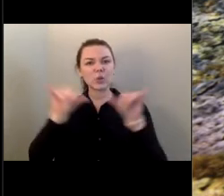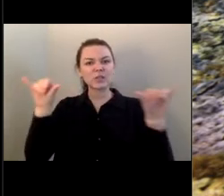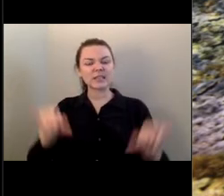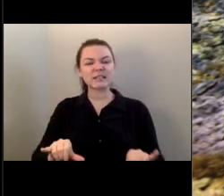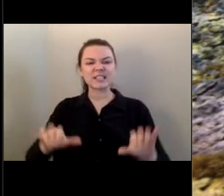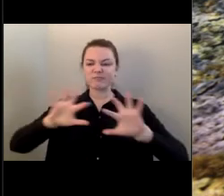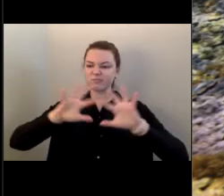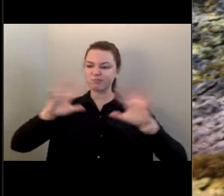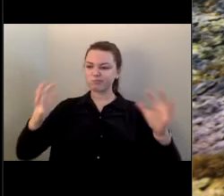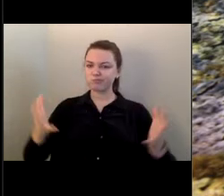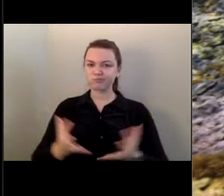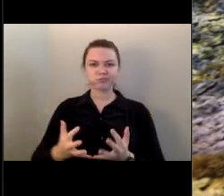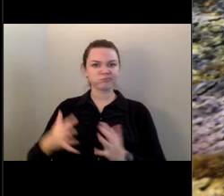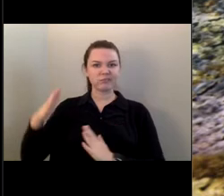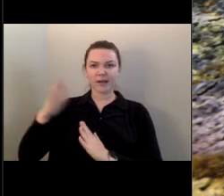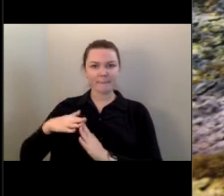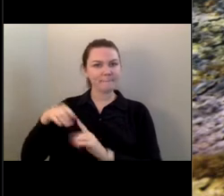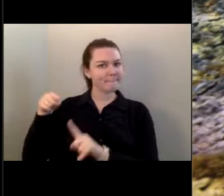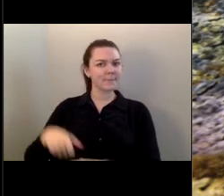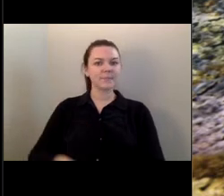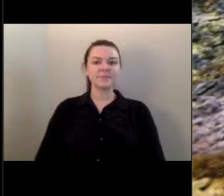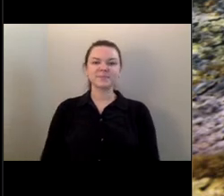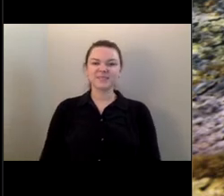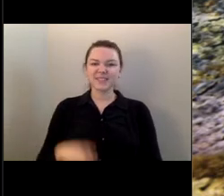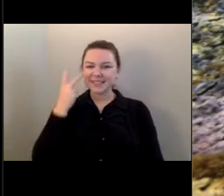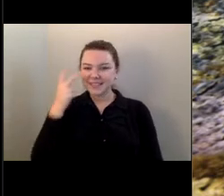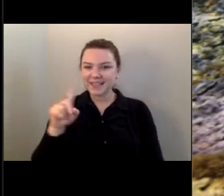Look at all of those different colors of the coral.